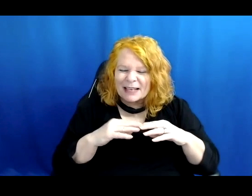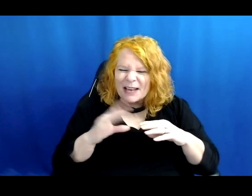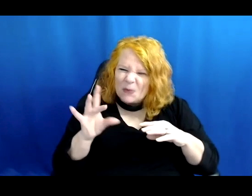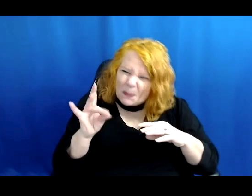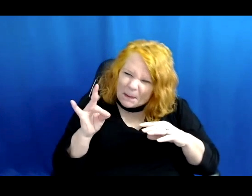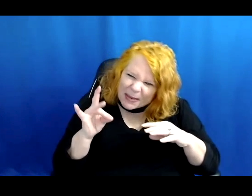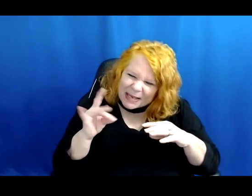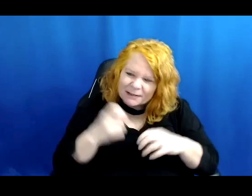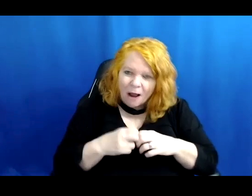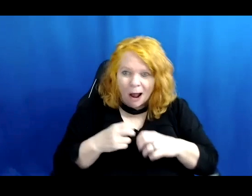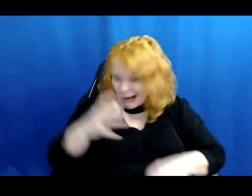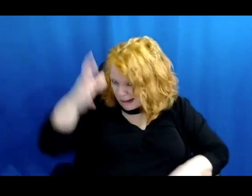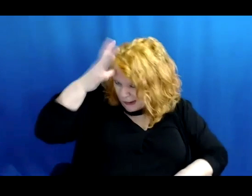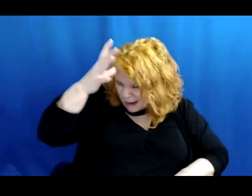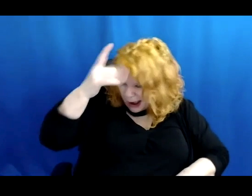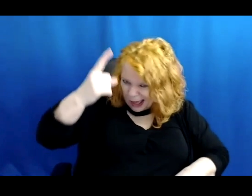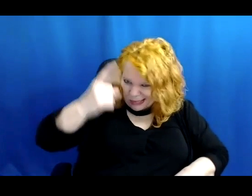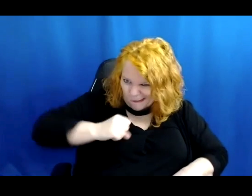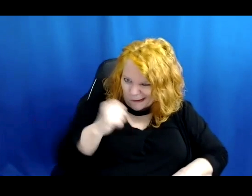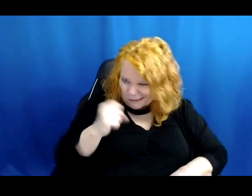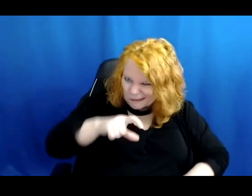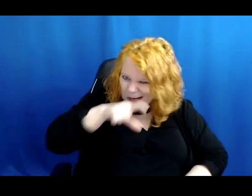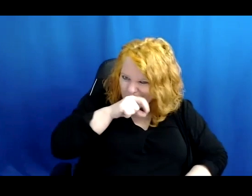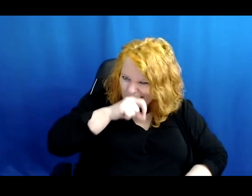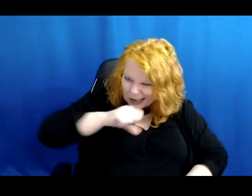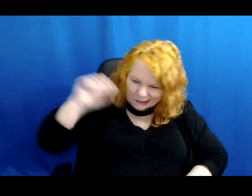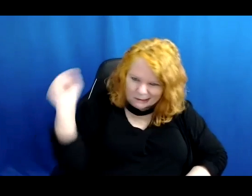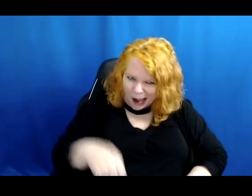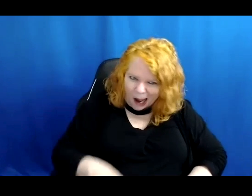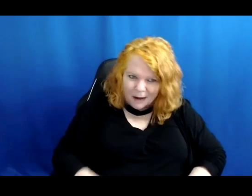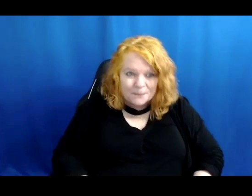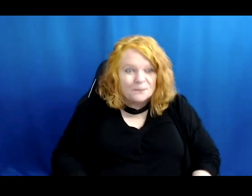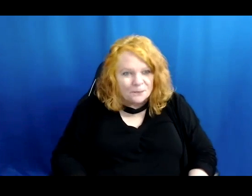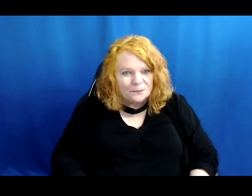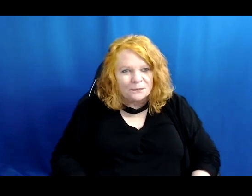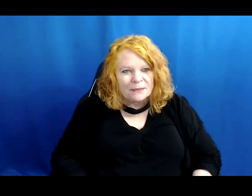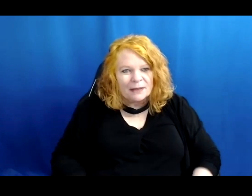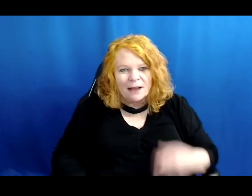I am Papa the One-Winged Parrot yeah. There we go, we saw Princess Peggy didn’t